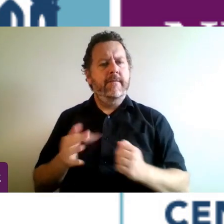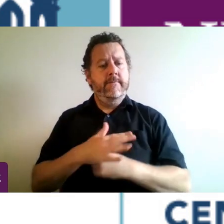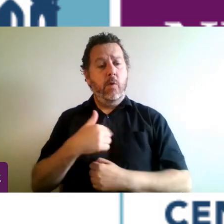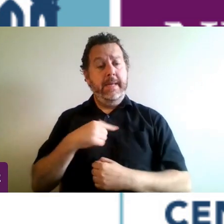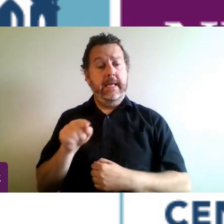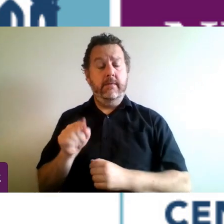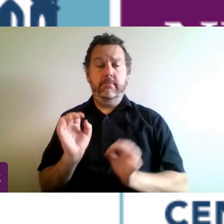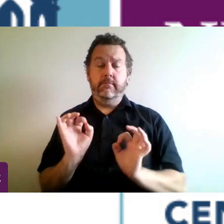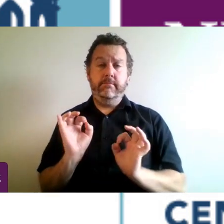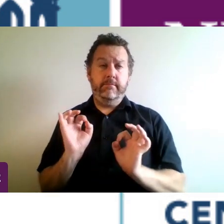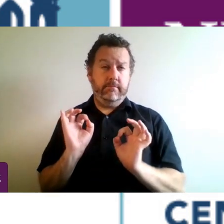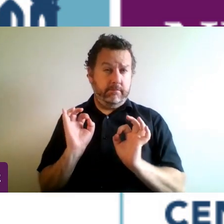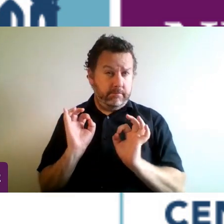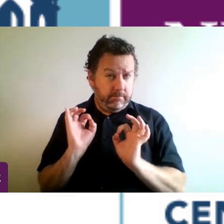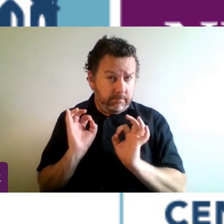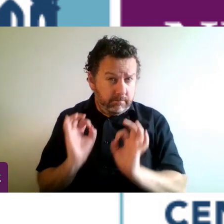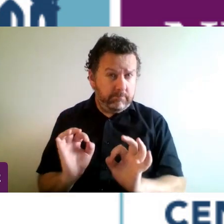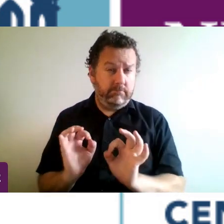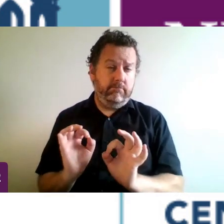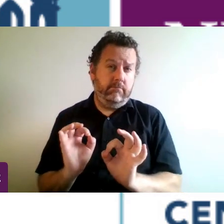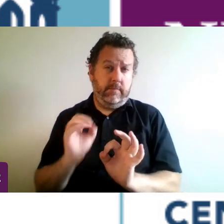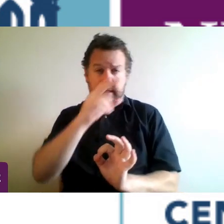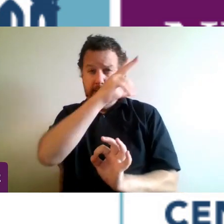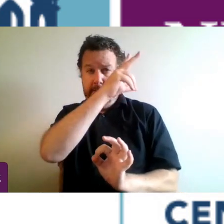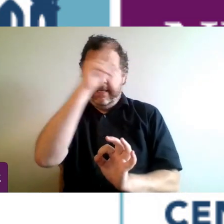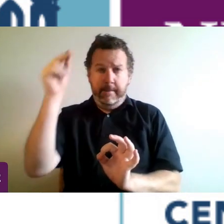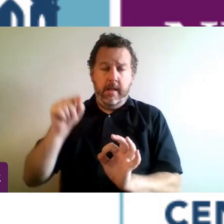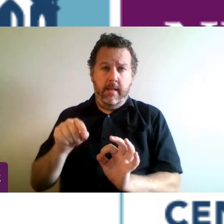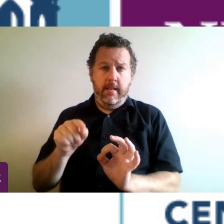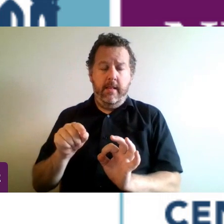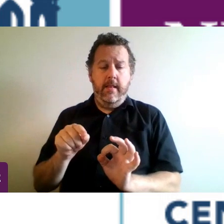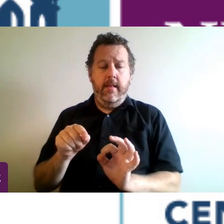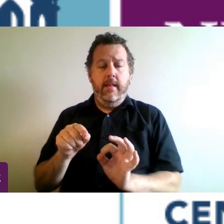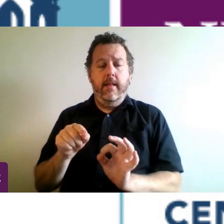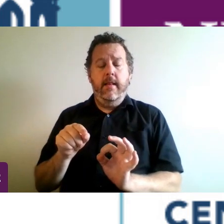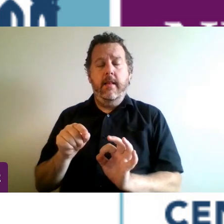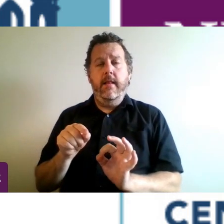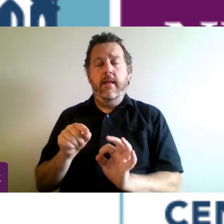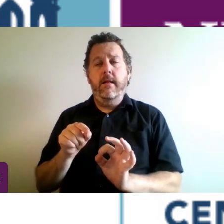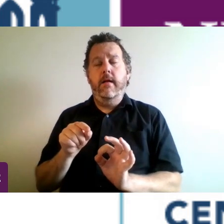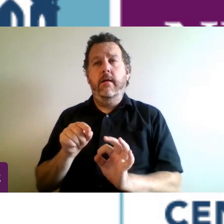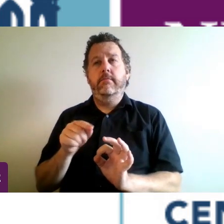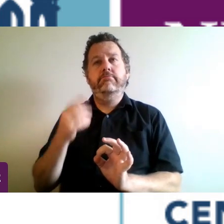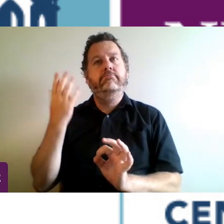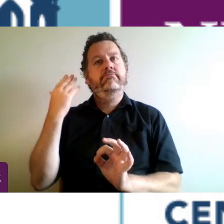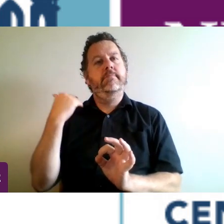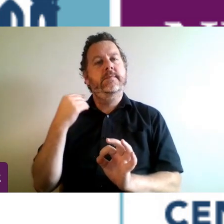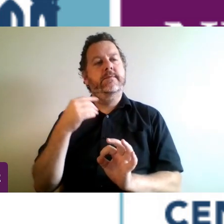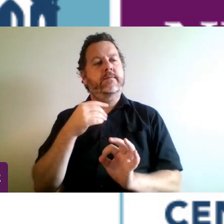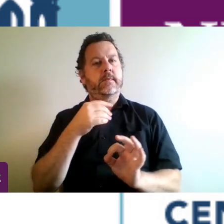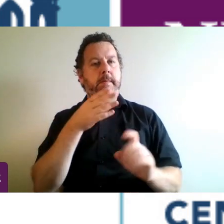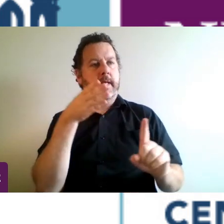creating accessible format works as an exception